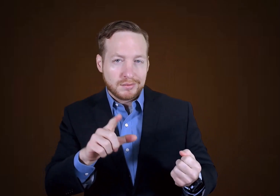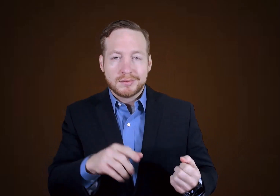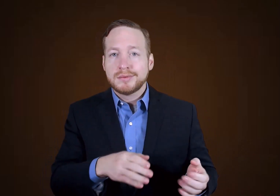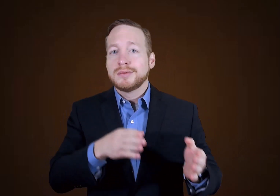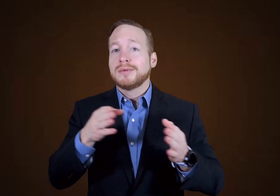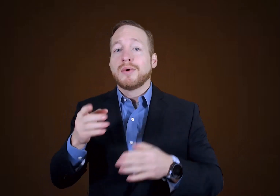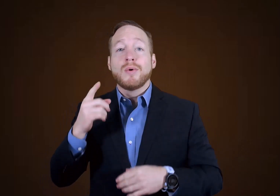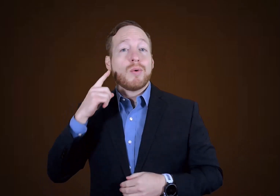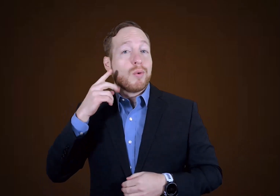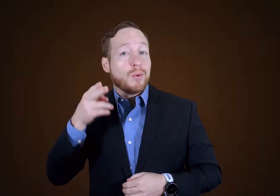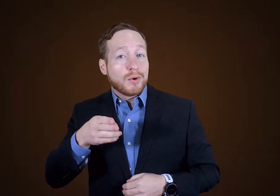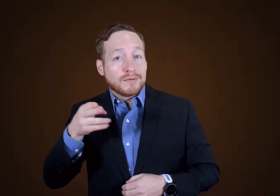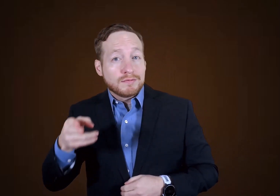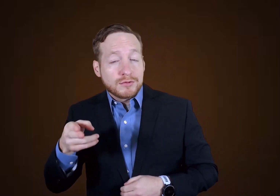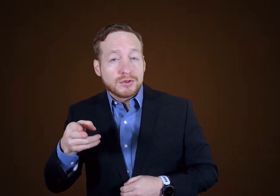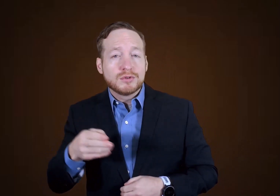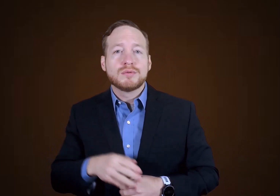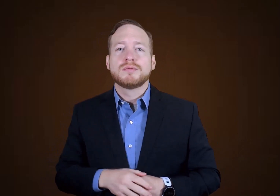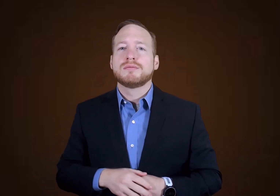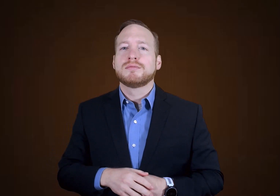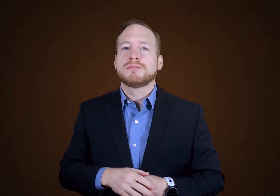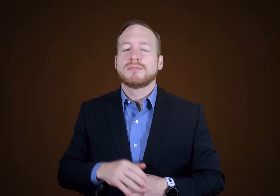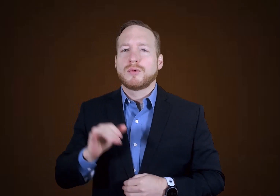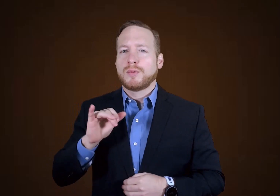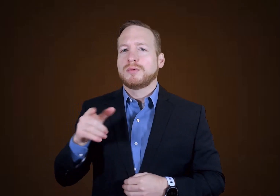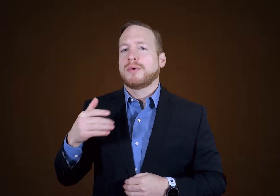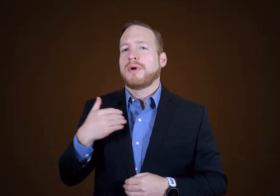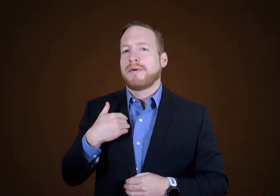deaf people who do not use sign language hard of hearing people